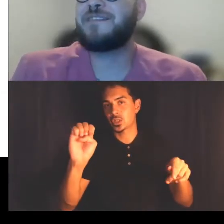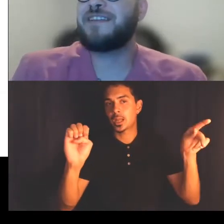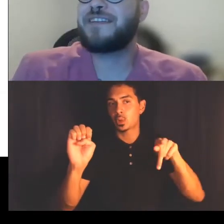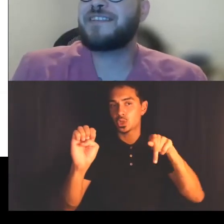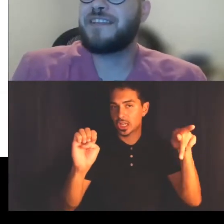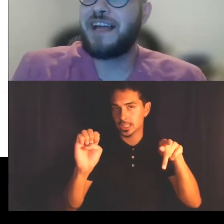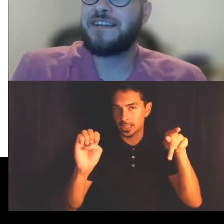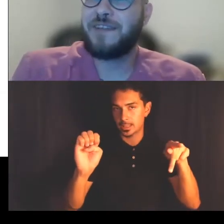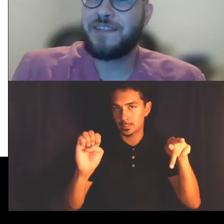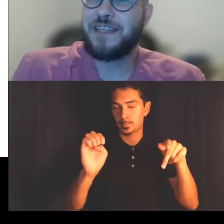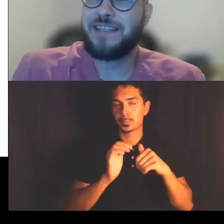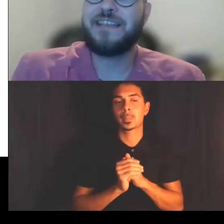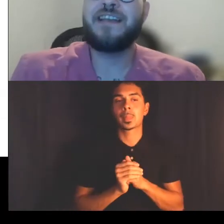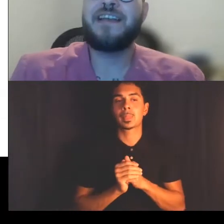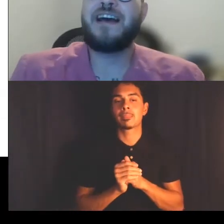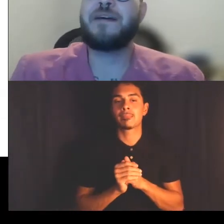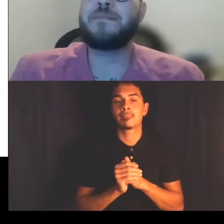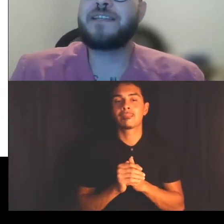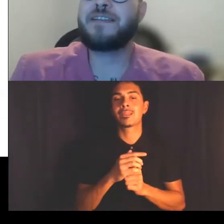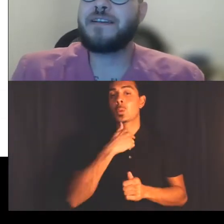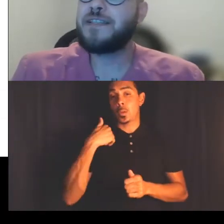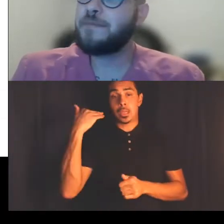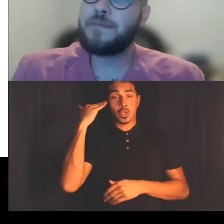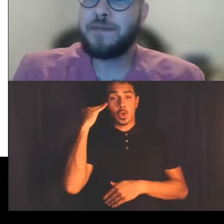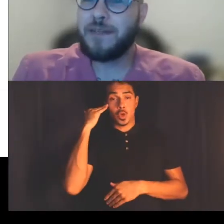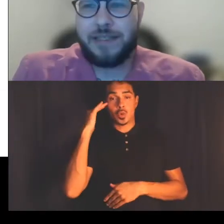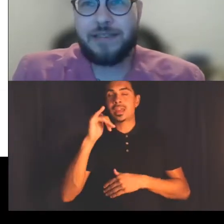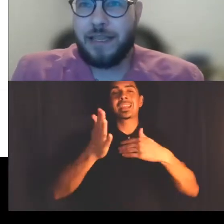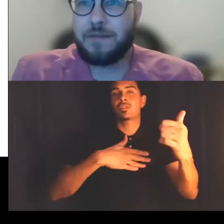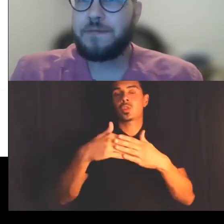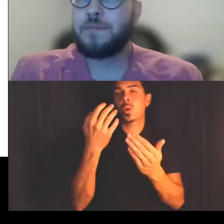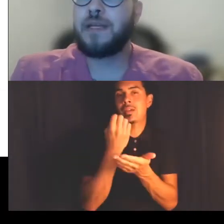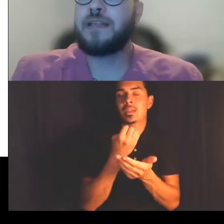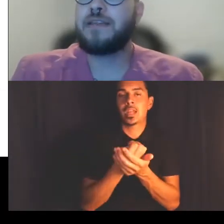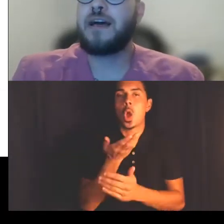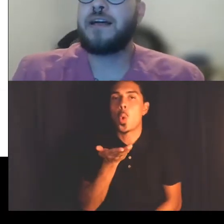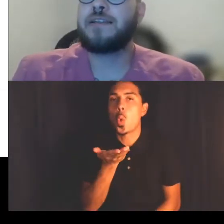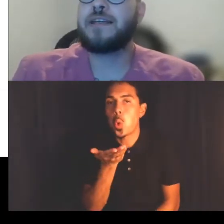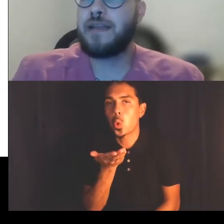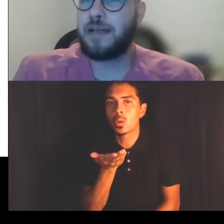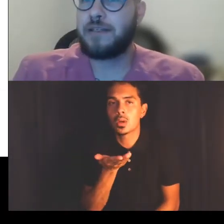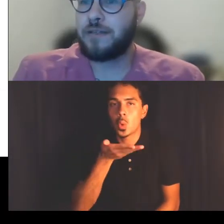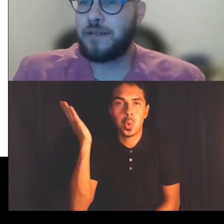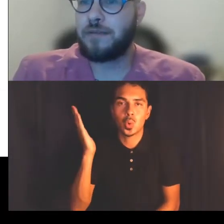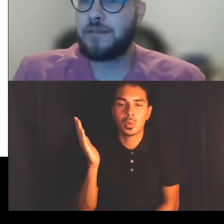even though there's a lack of evidence, these all seem to be very safe with testosterone,